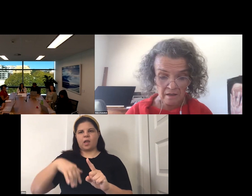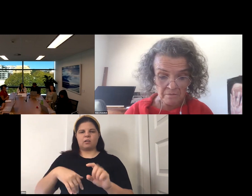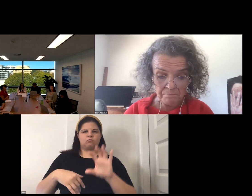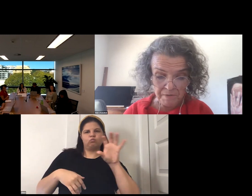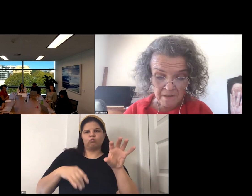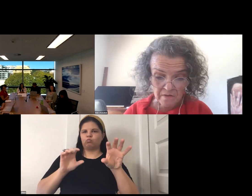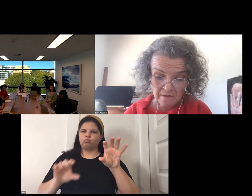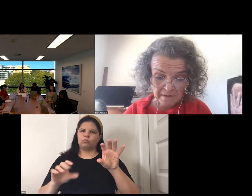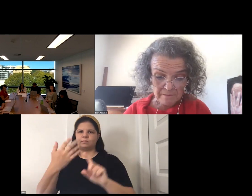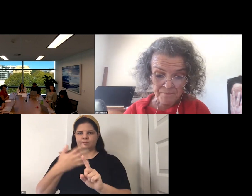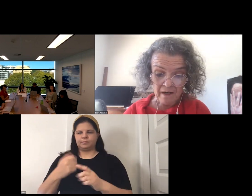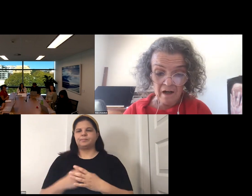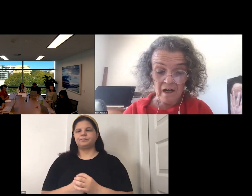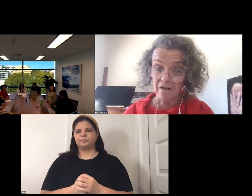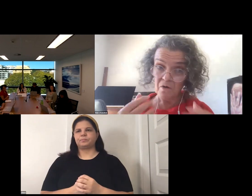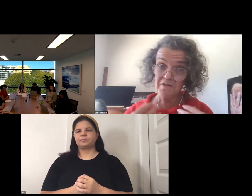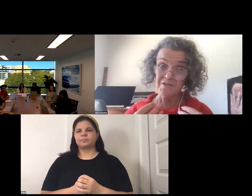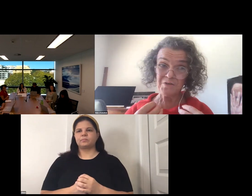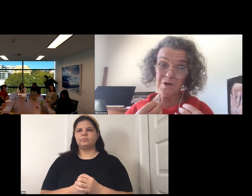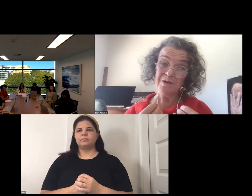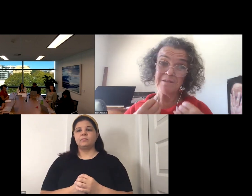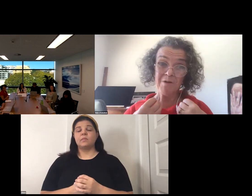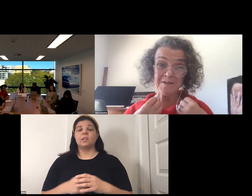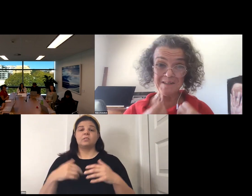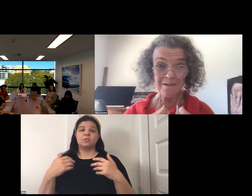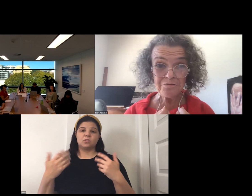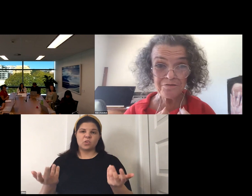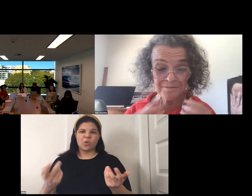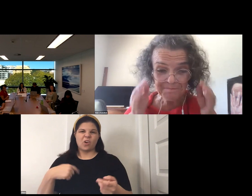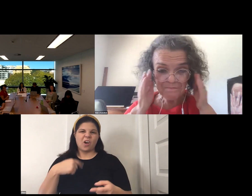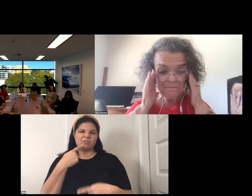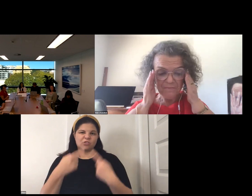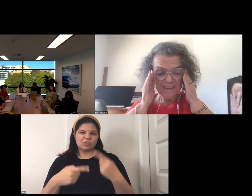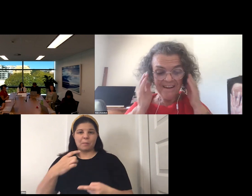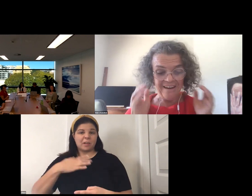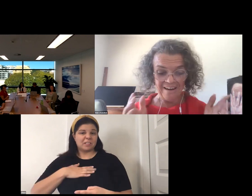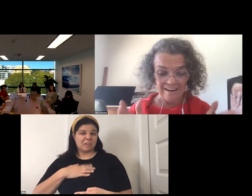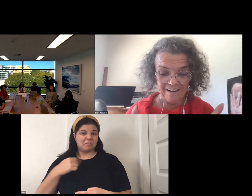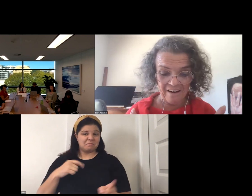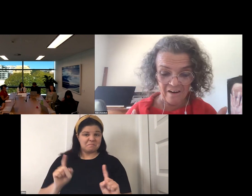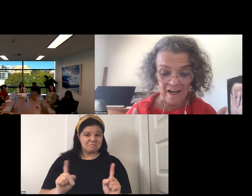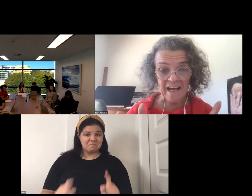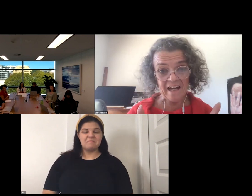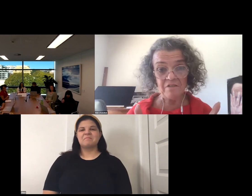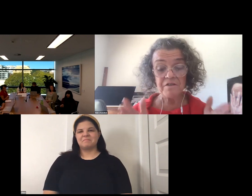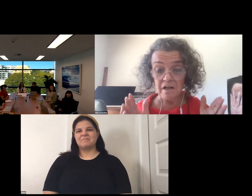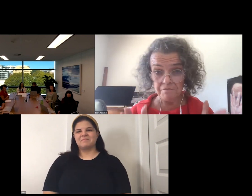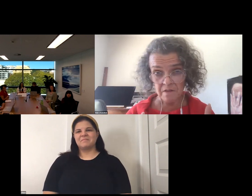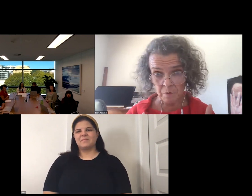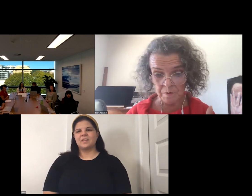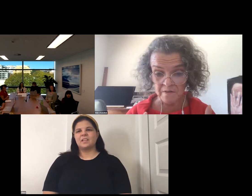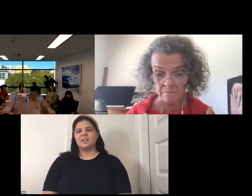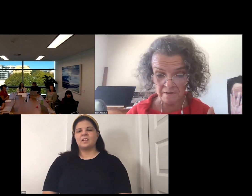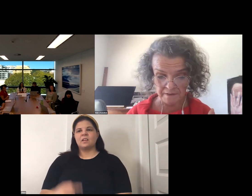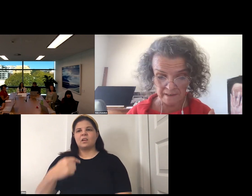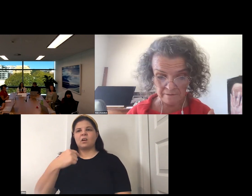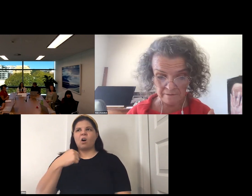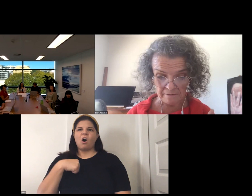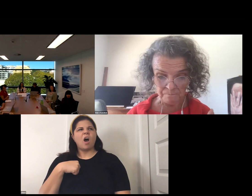And basically describing myself, I have a visible disability.